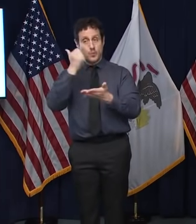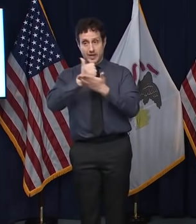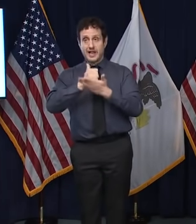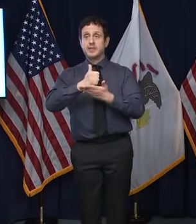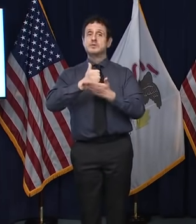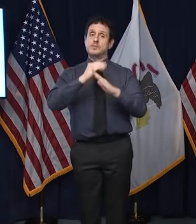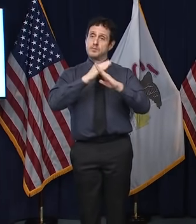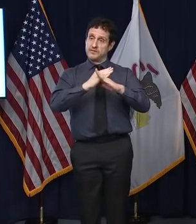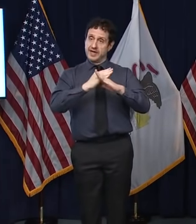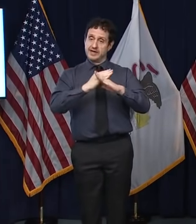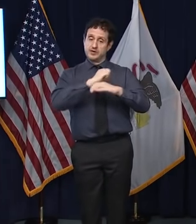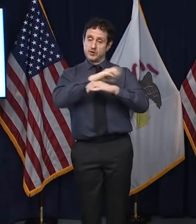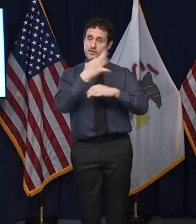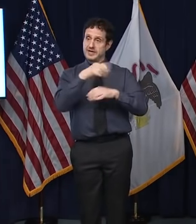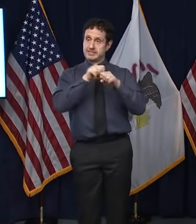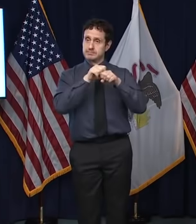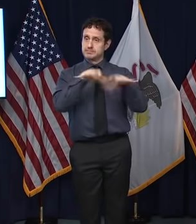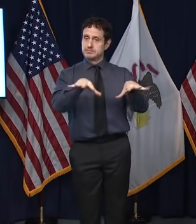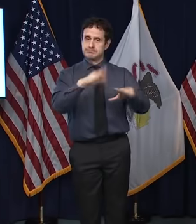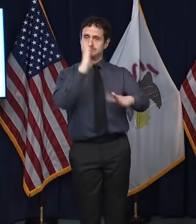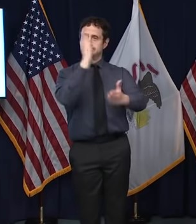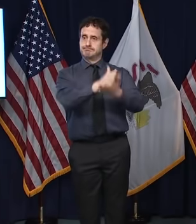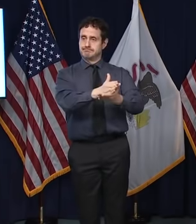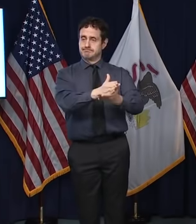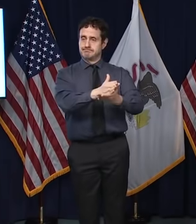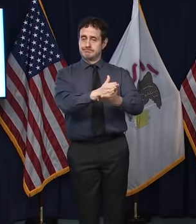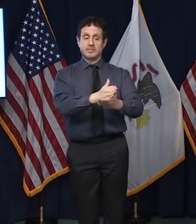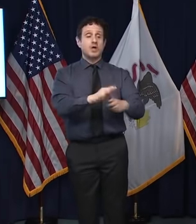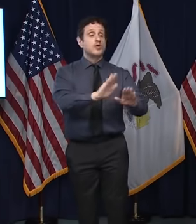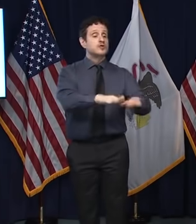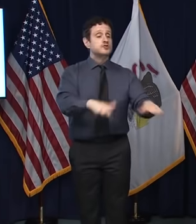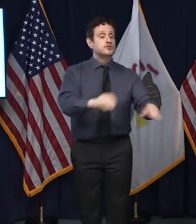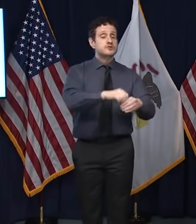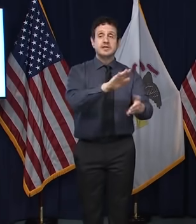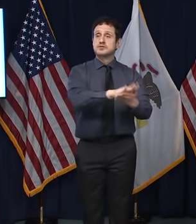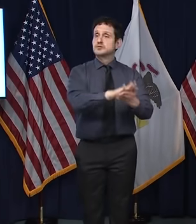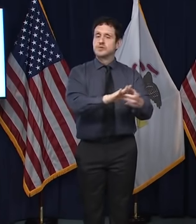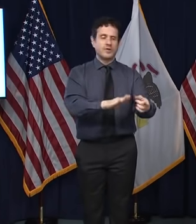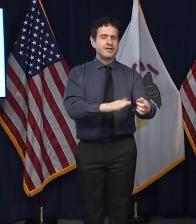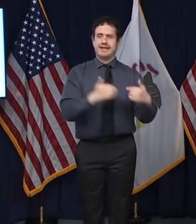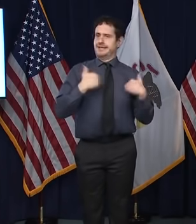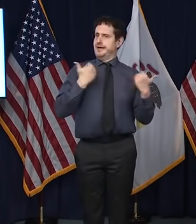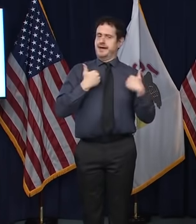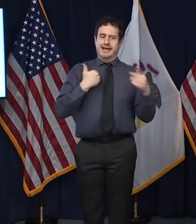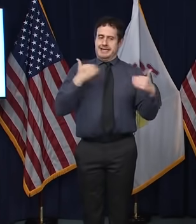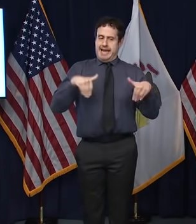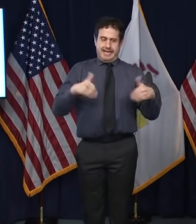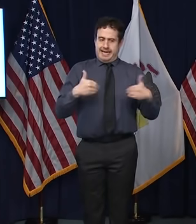do in fact prevent the spread